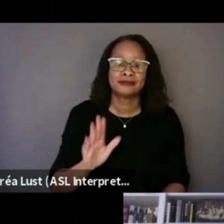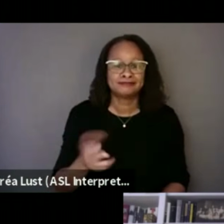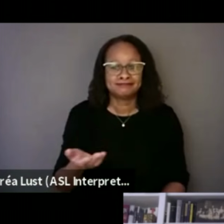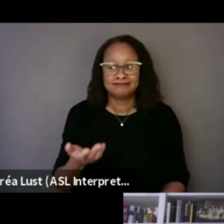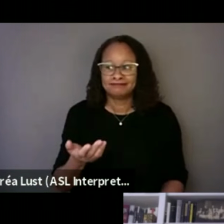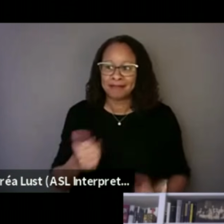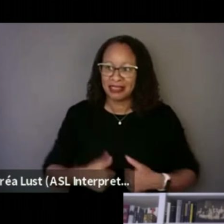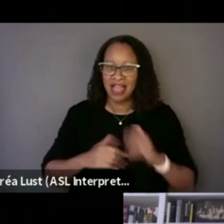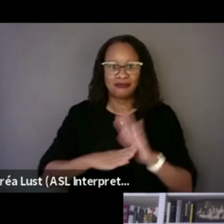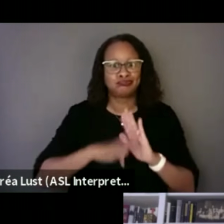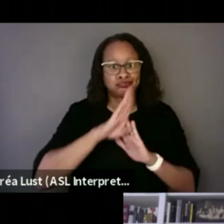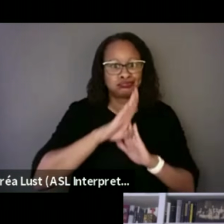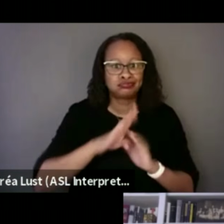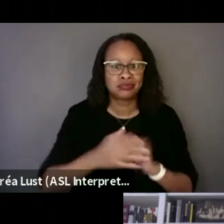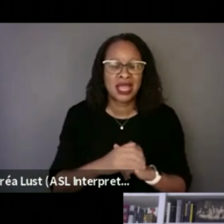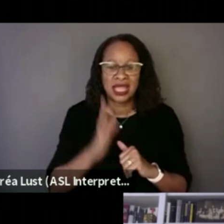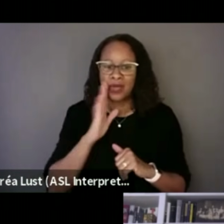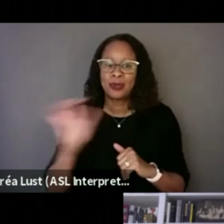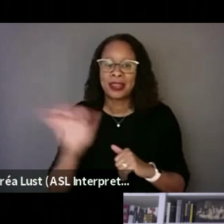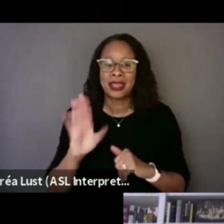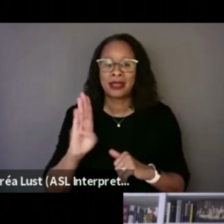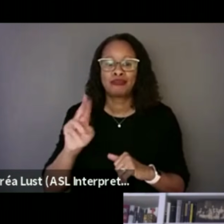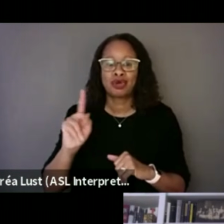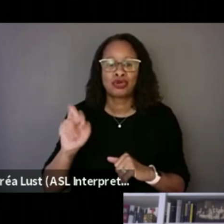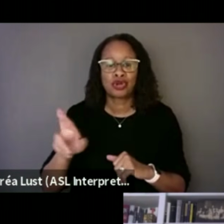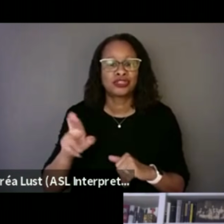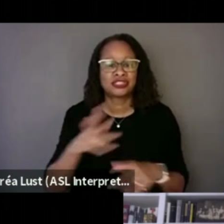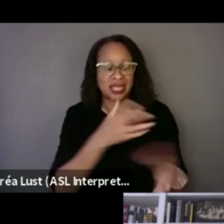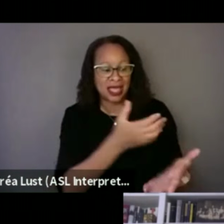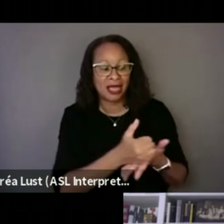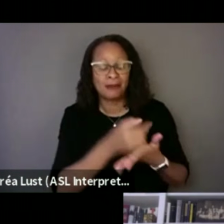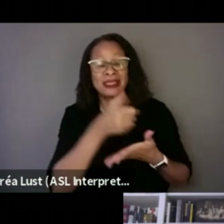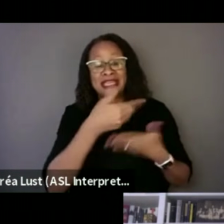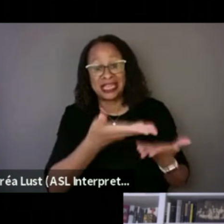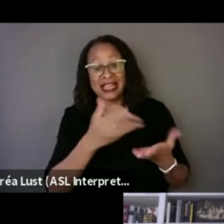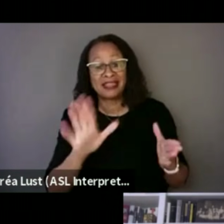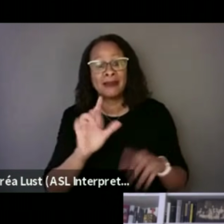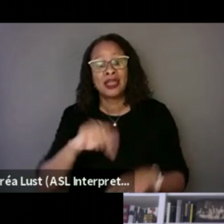Or he's kind of going to be like a broker to help getting them QA jobs. And so he'll provide extra training,